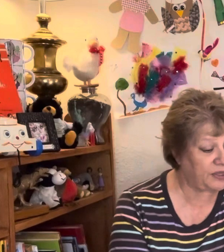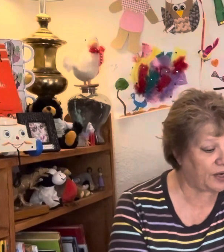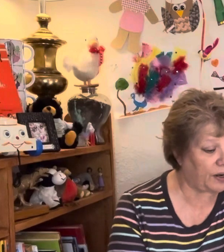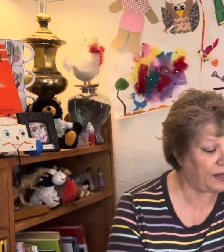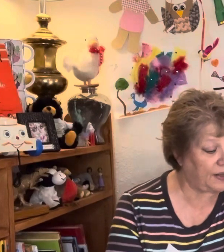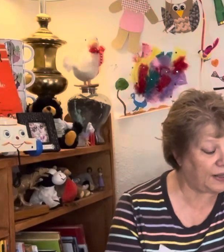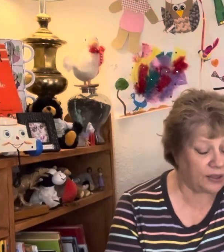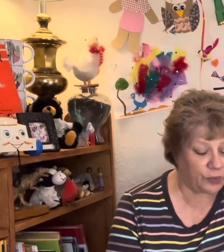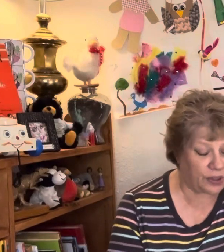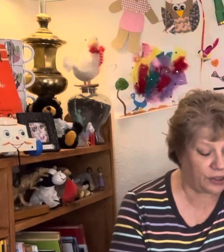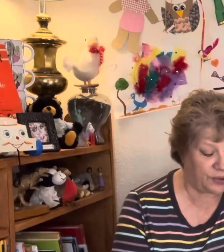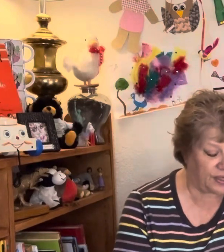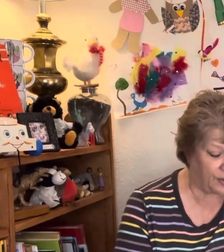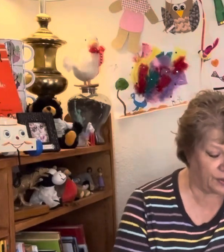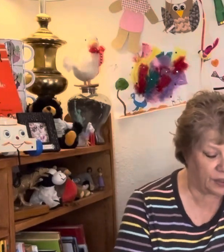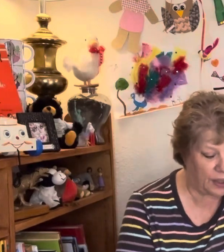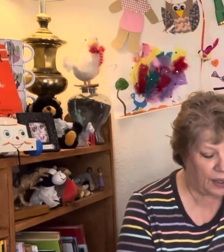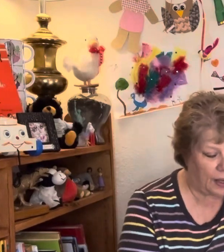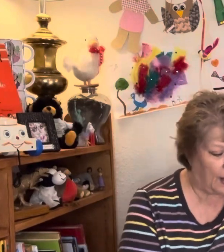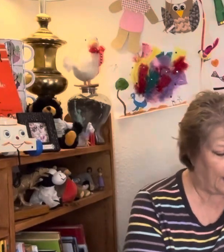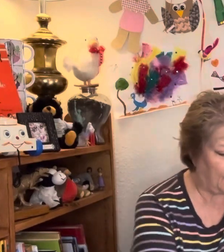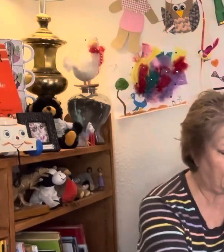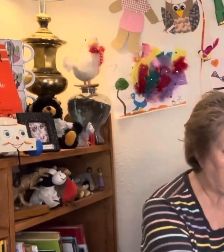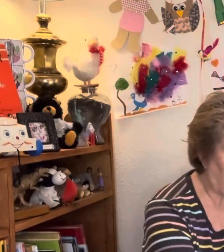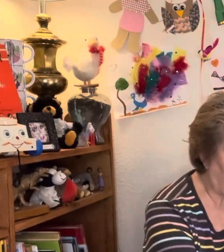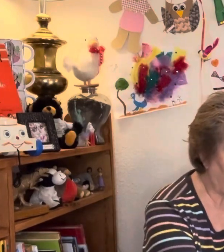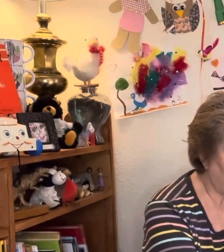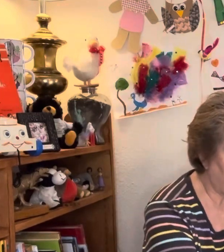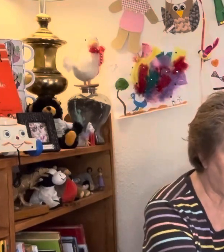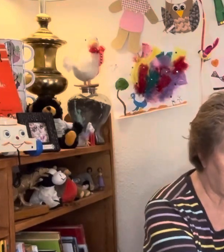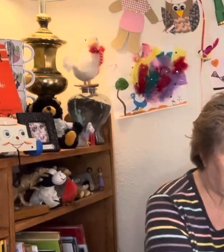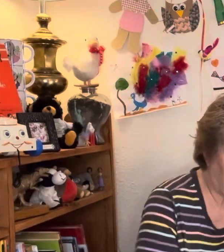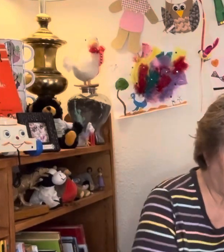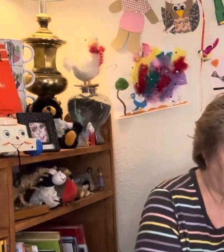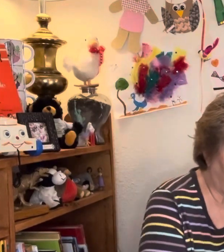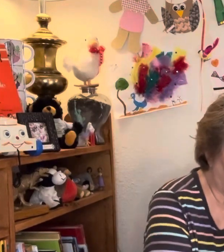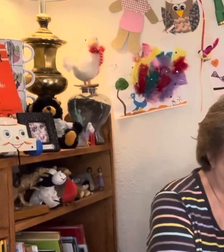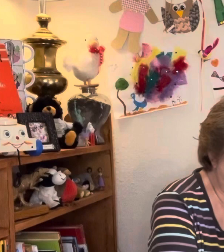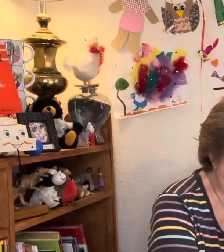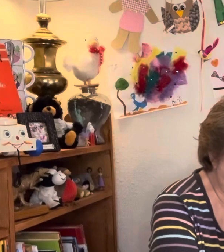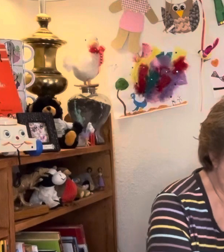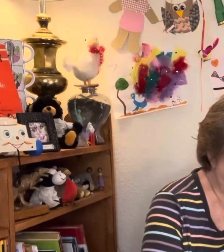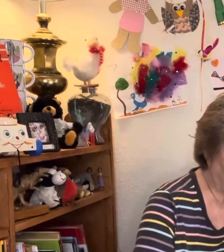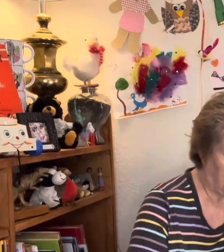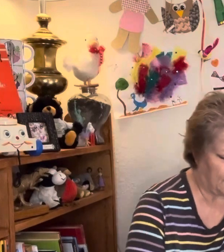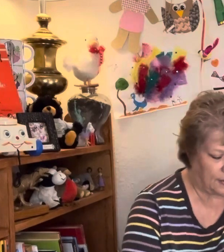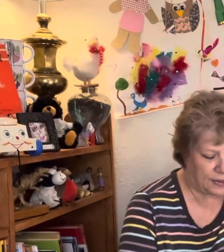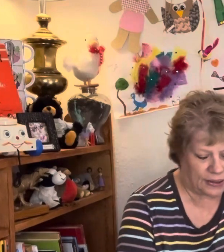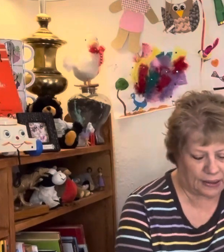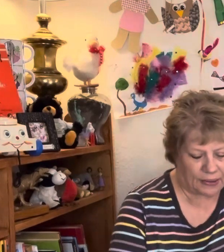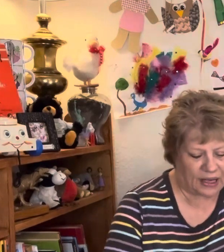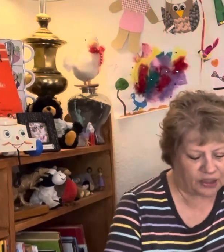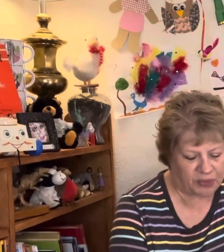we start anything else, we're going to do stickers. I'm gonna give you a side piece and an end